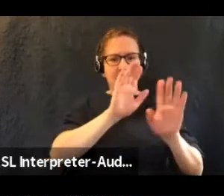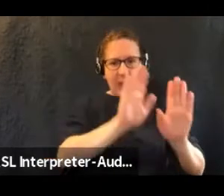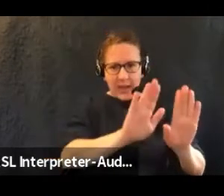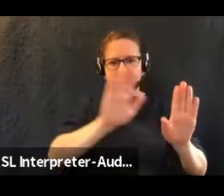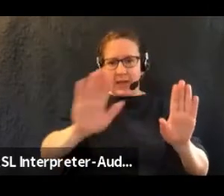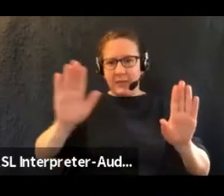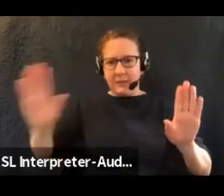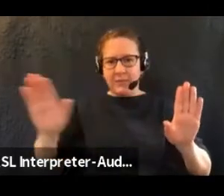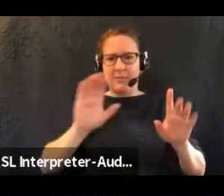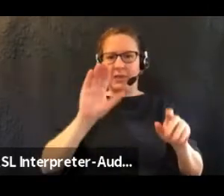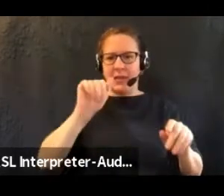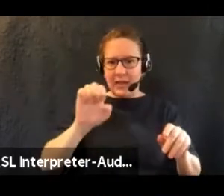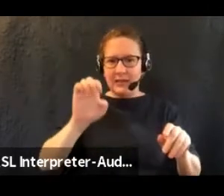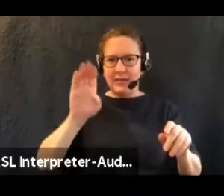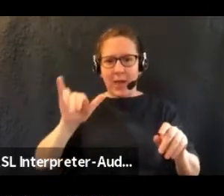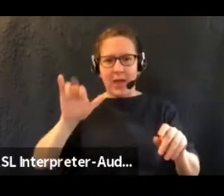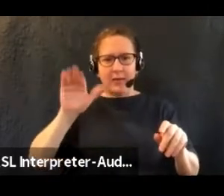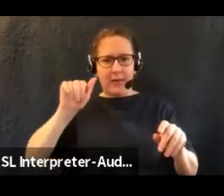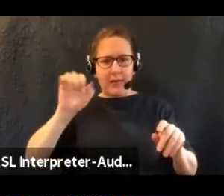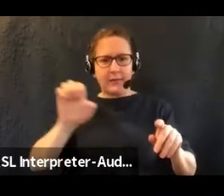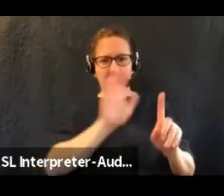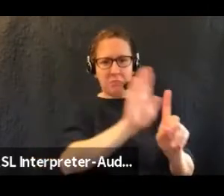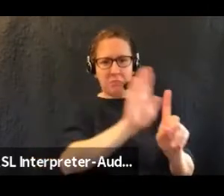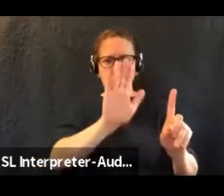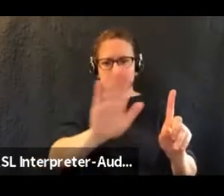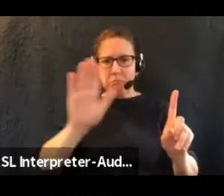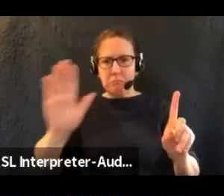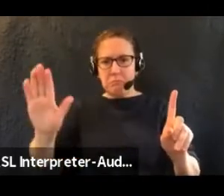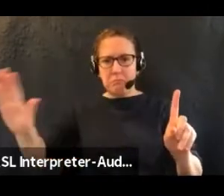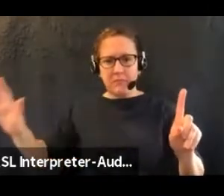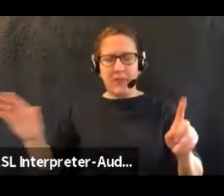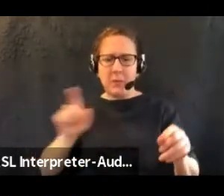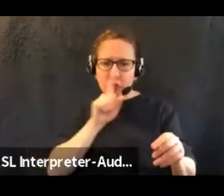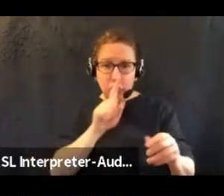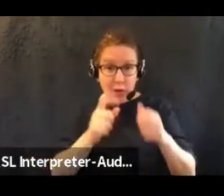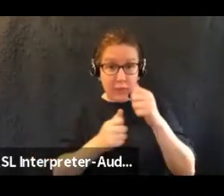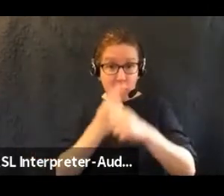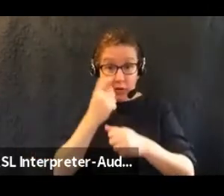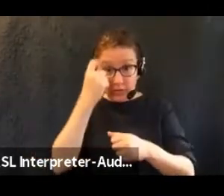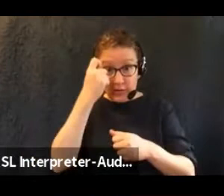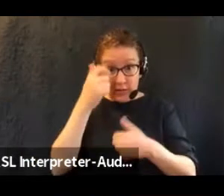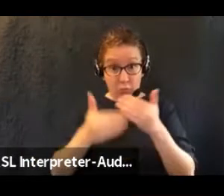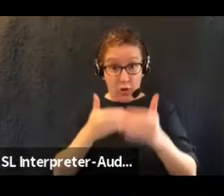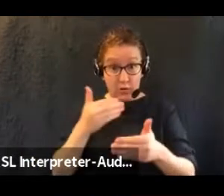sure that everyone understands the process that we're going through, which includes,